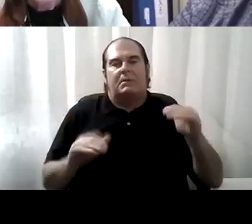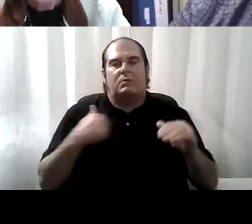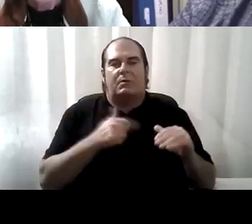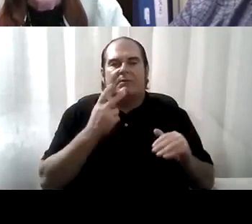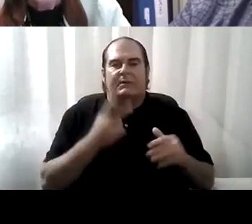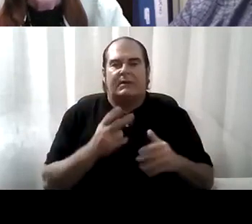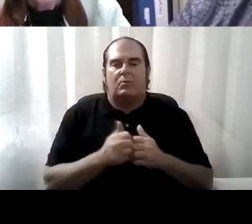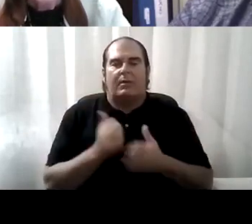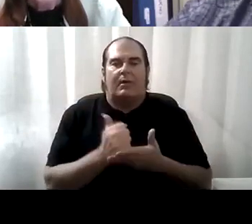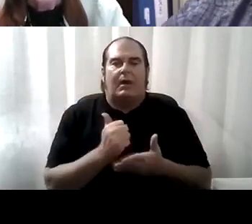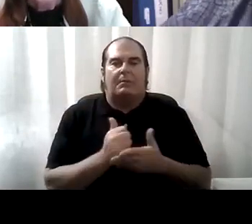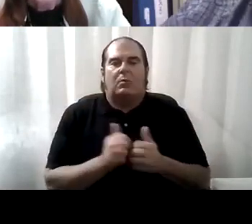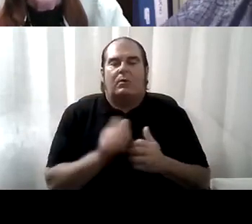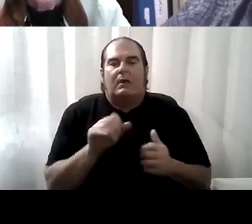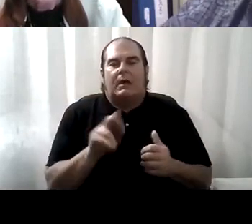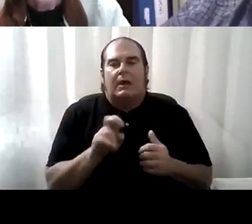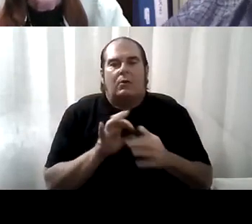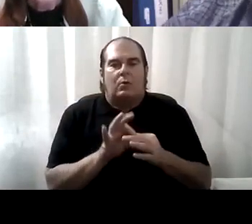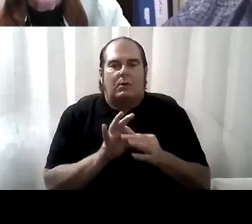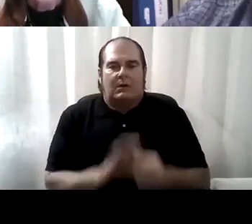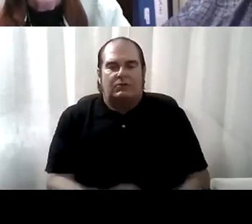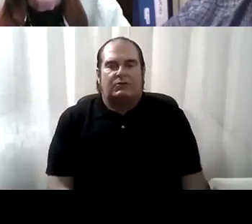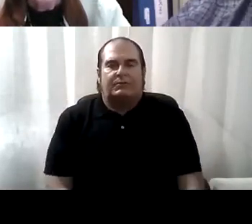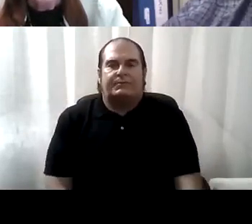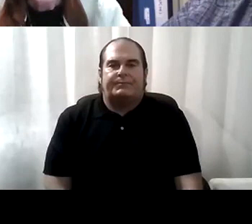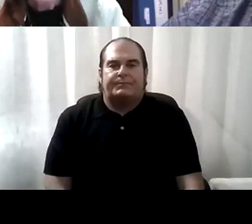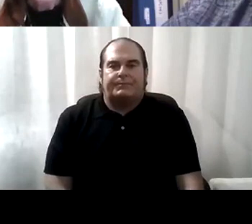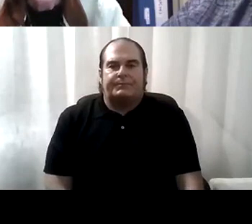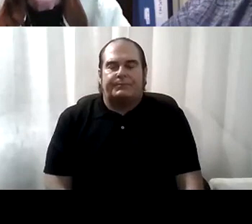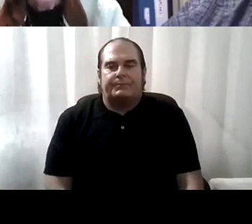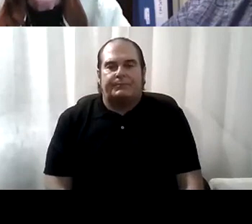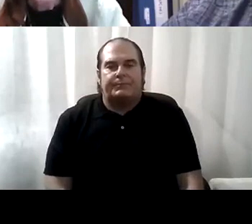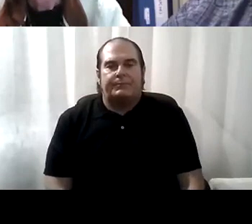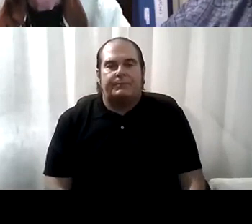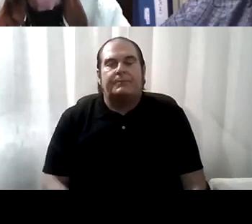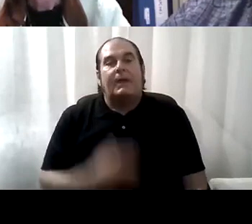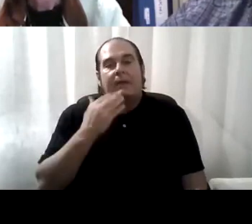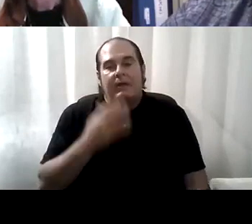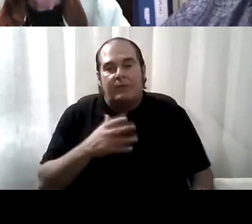in particular care coordination. Great, thank you very much.